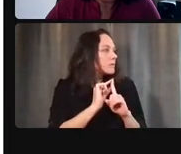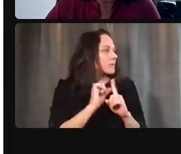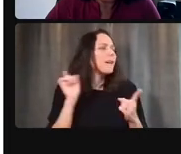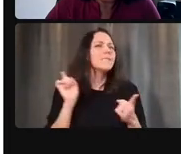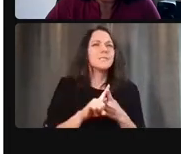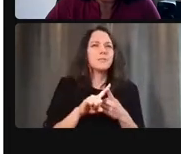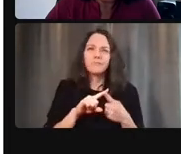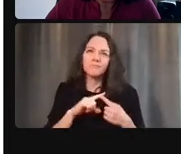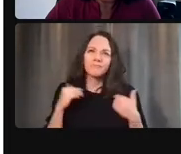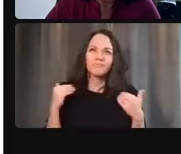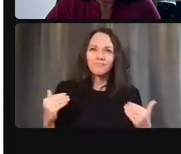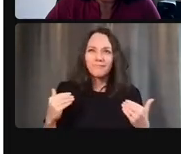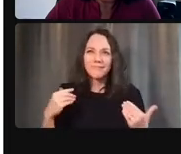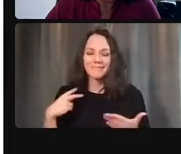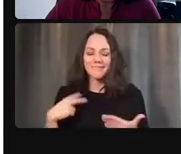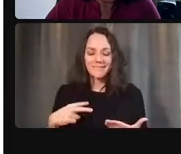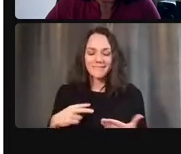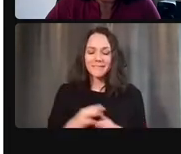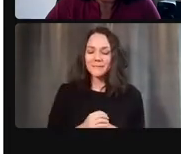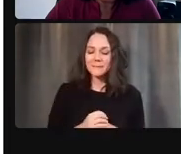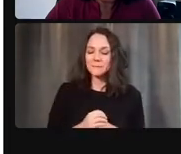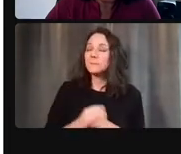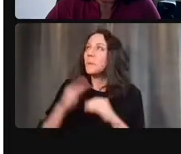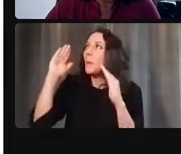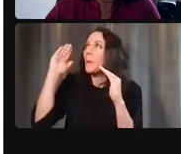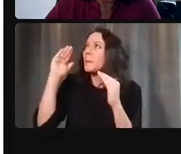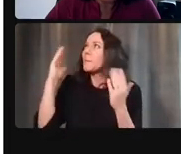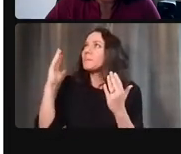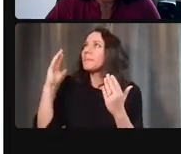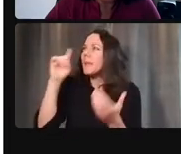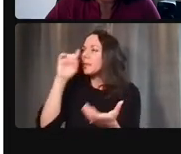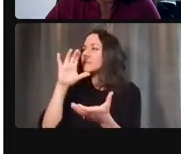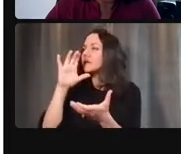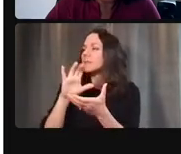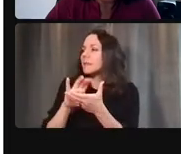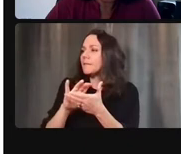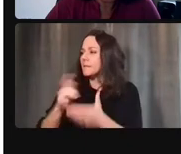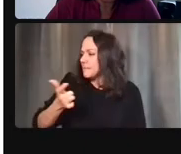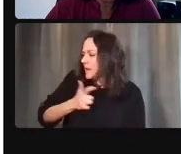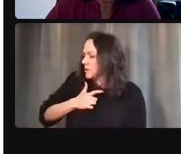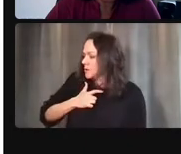Hope. Hope is a belief that when your time comes to stride to the front, someone will be there.